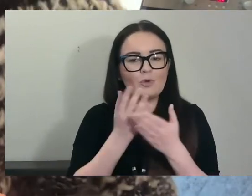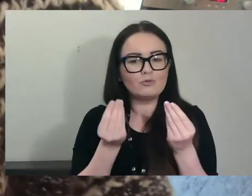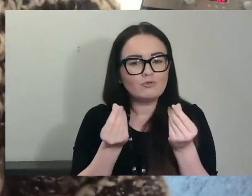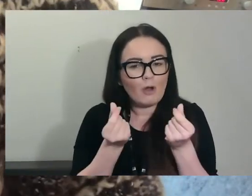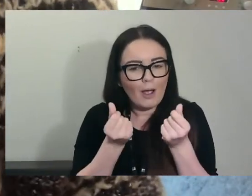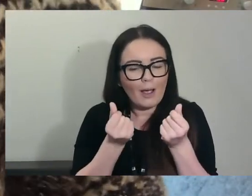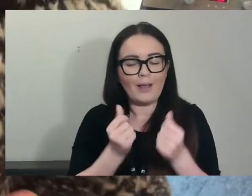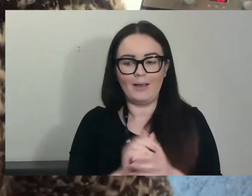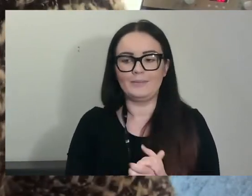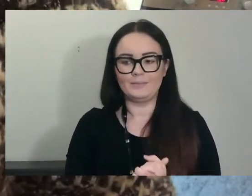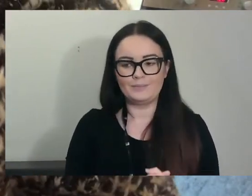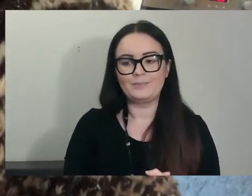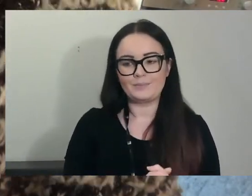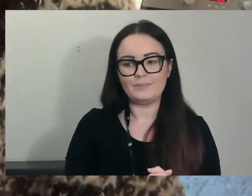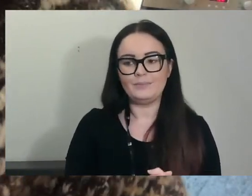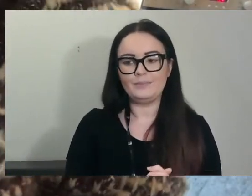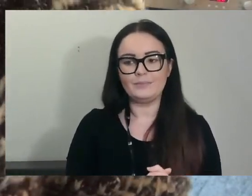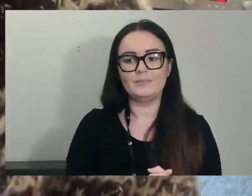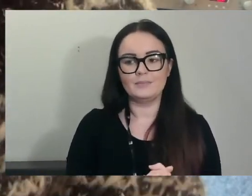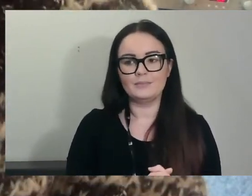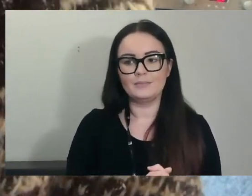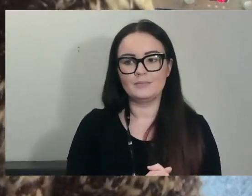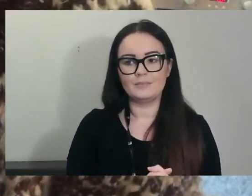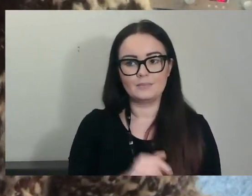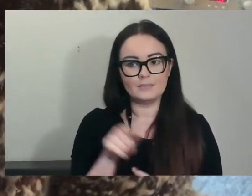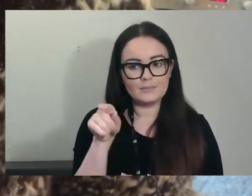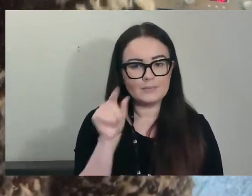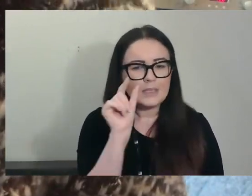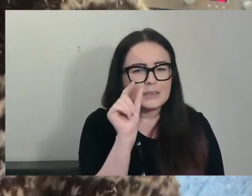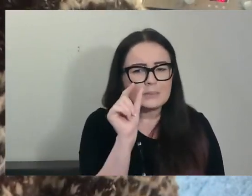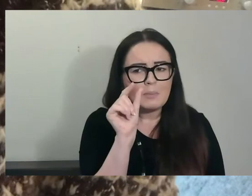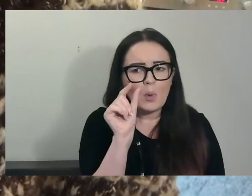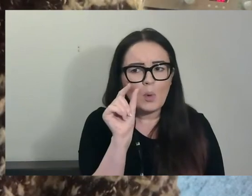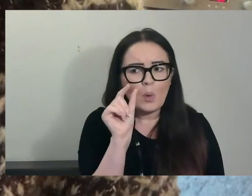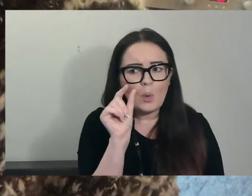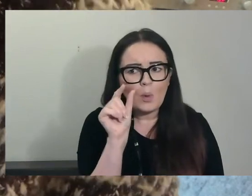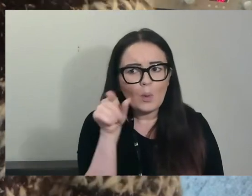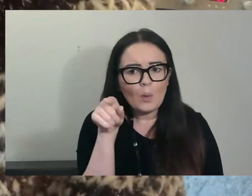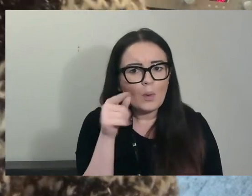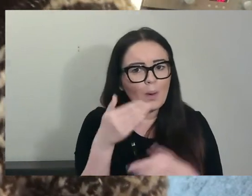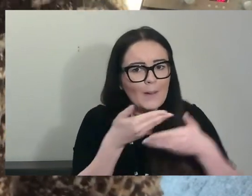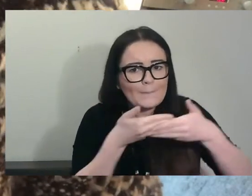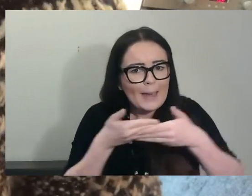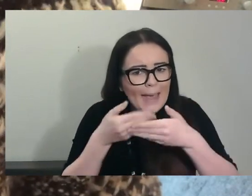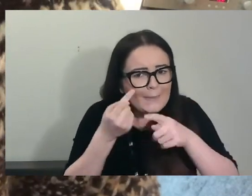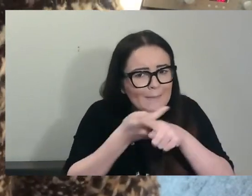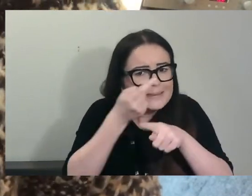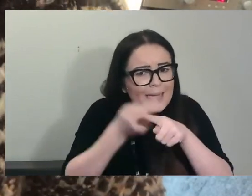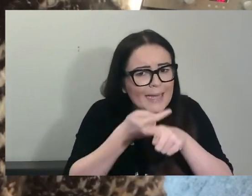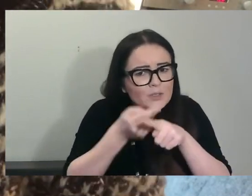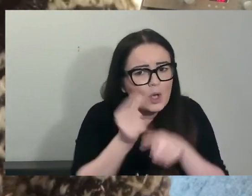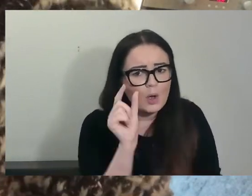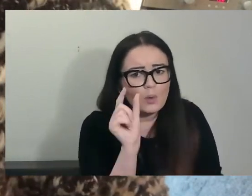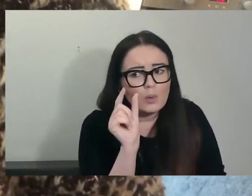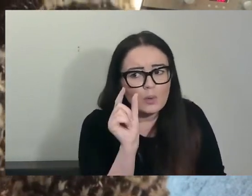inside so we don't get the juices coming out. I've got some of my teeny tiny baby new potatoes